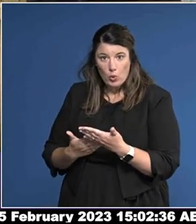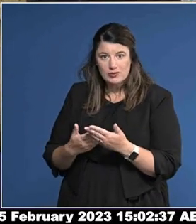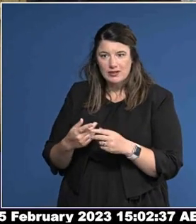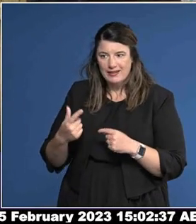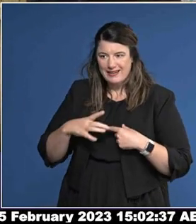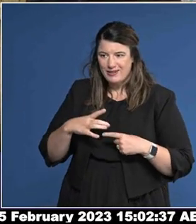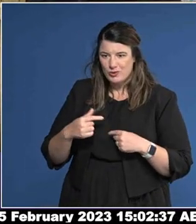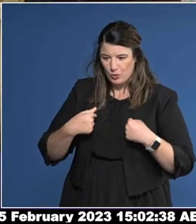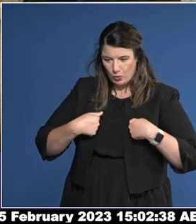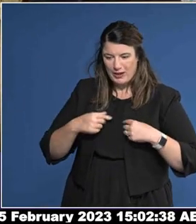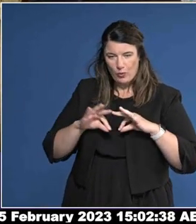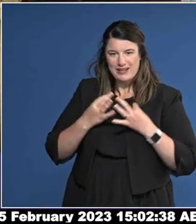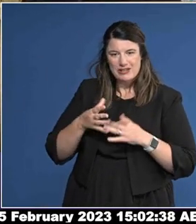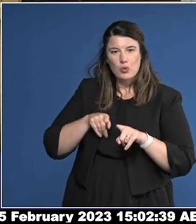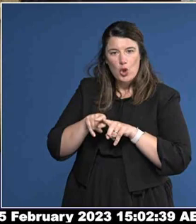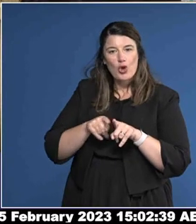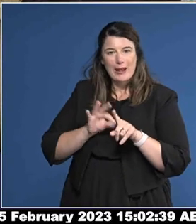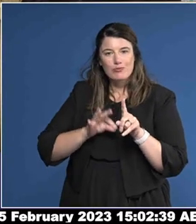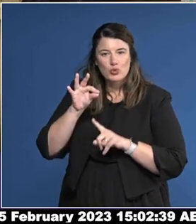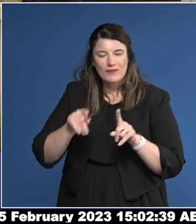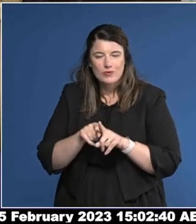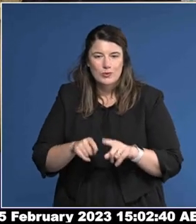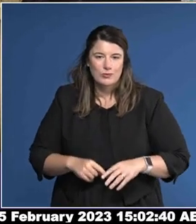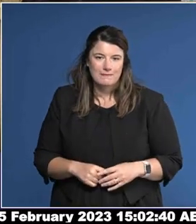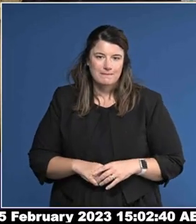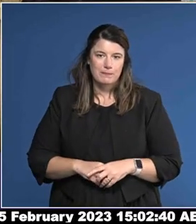that you want. MS EASTMAN: So, Ms Berry, your organisation, Disability Trust, was part